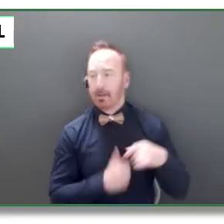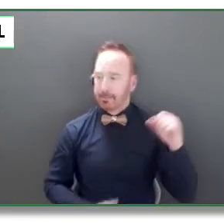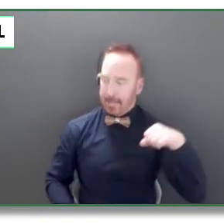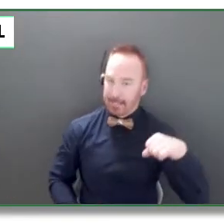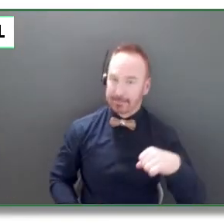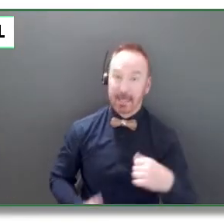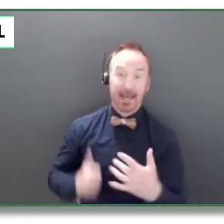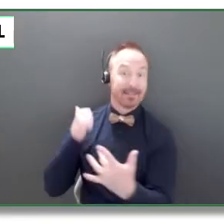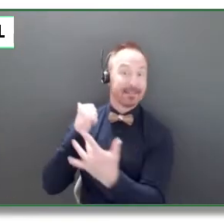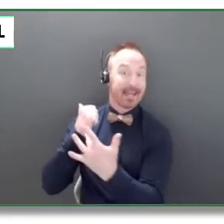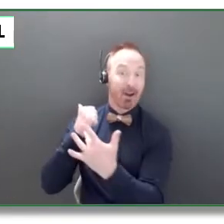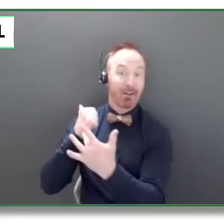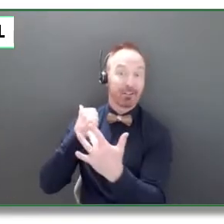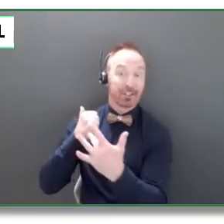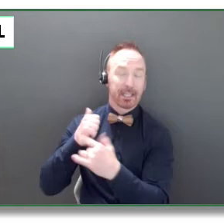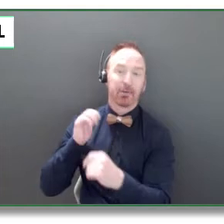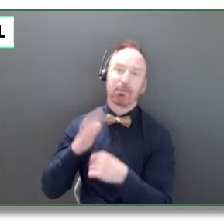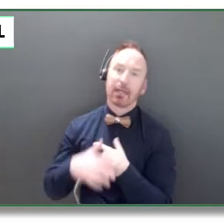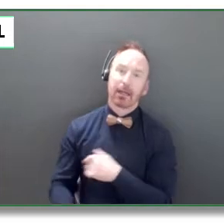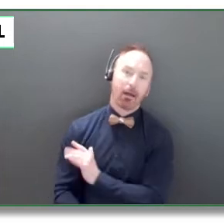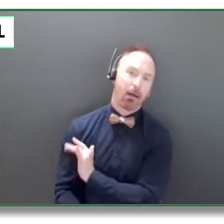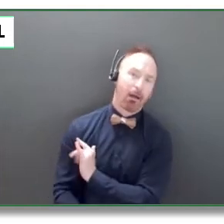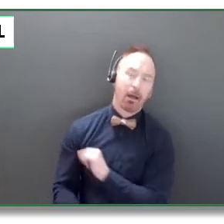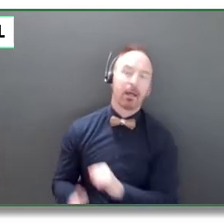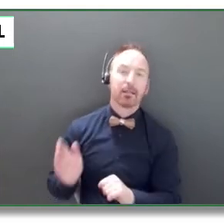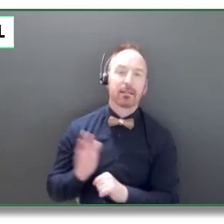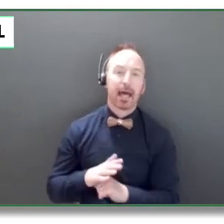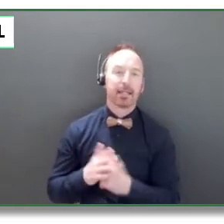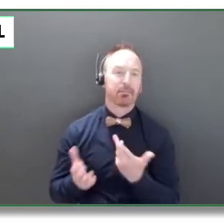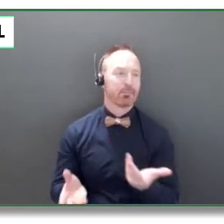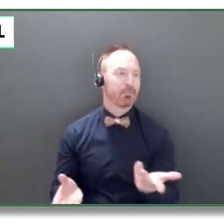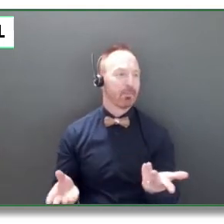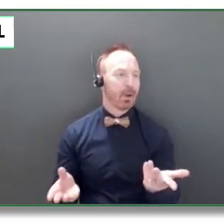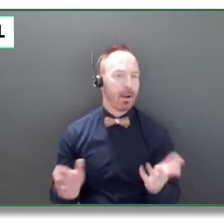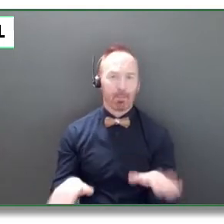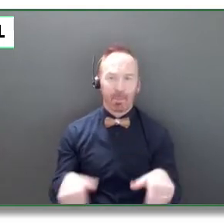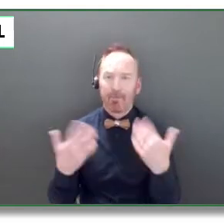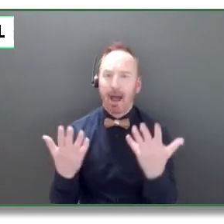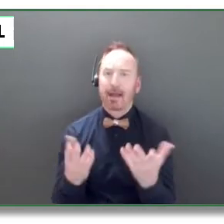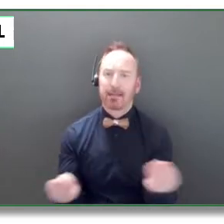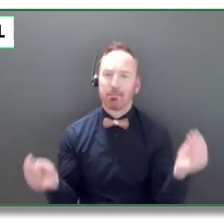giving people additional information in that way when when it's available.